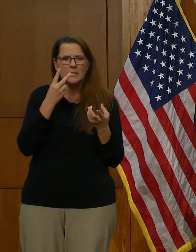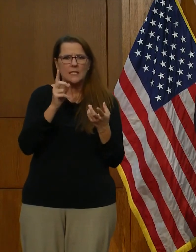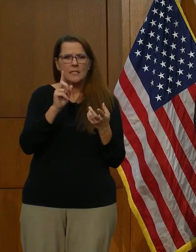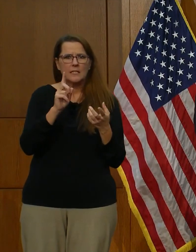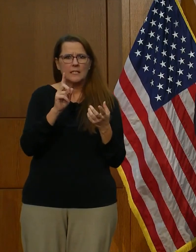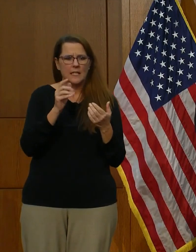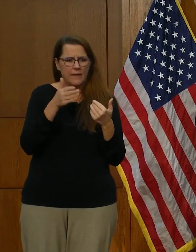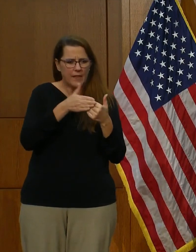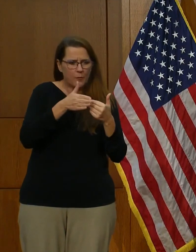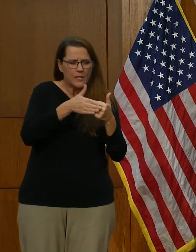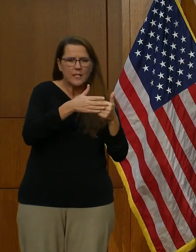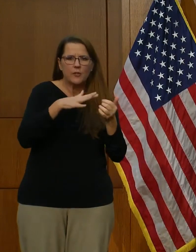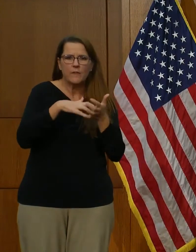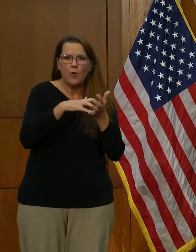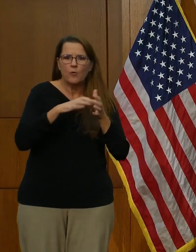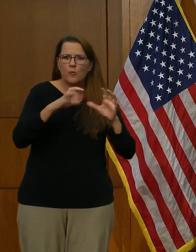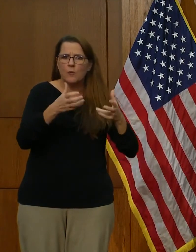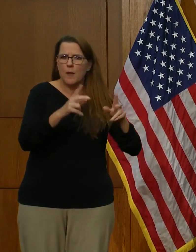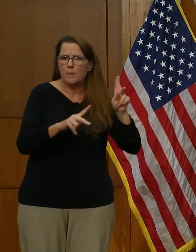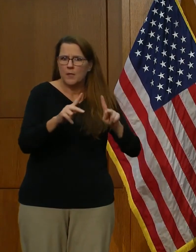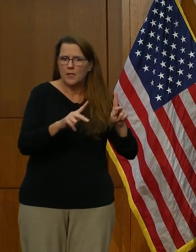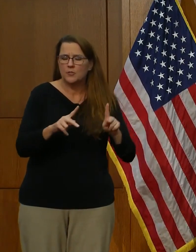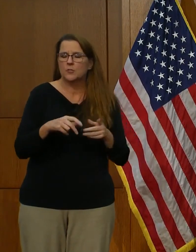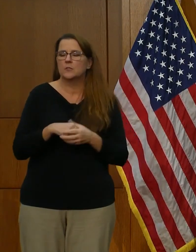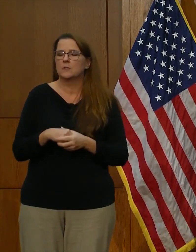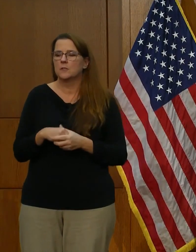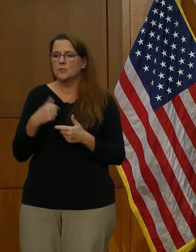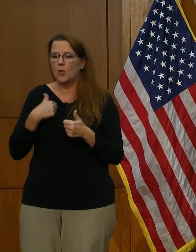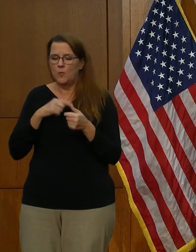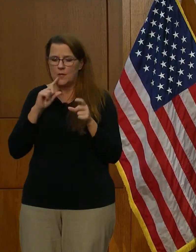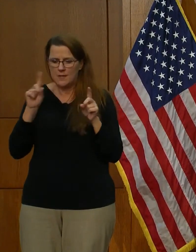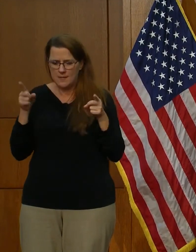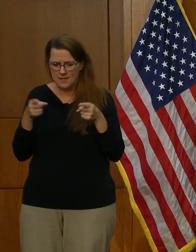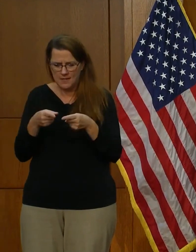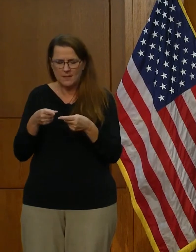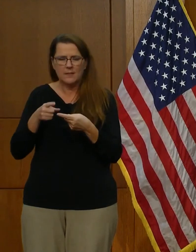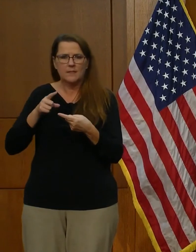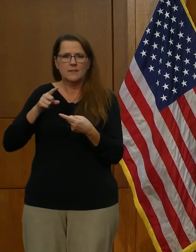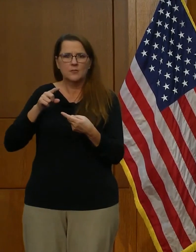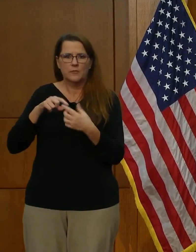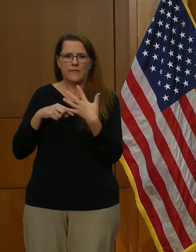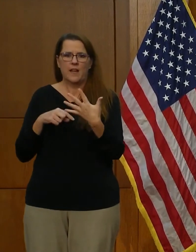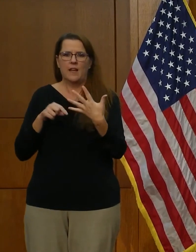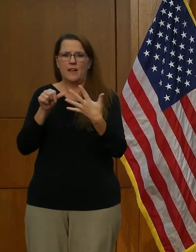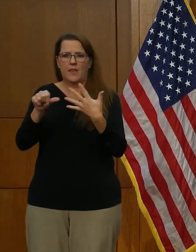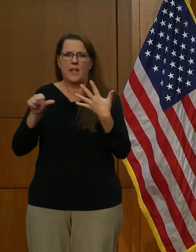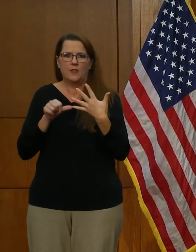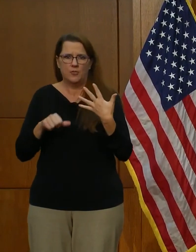LOOK AT HOW CLOSE THEY WERE TO VULNERABLE POPULATION AND WE